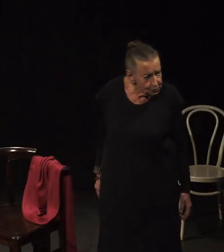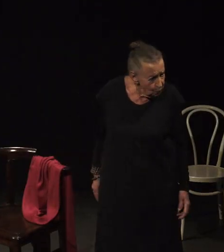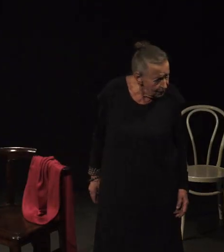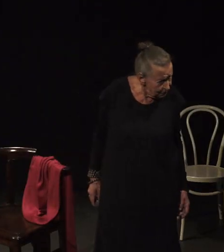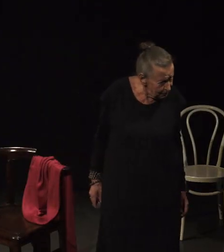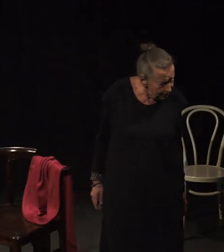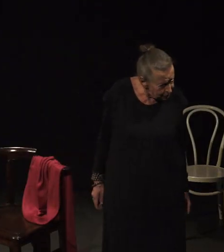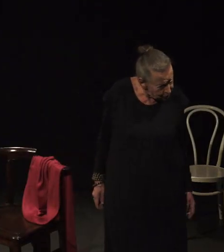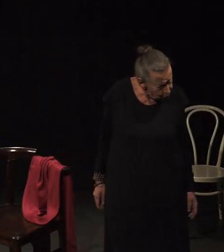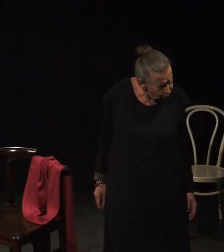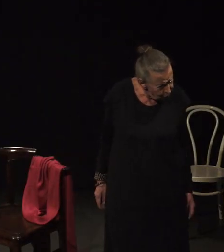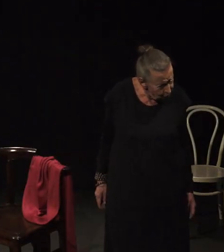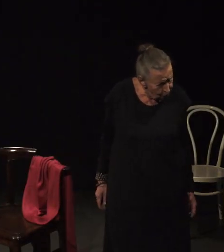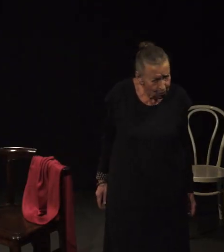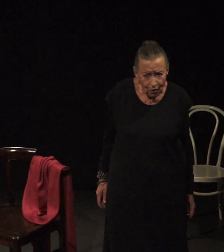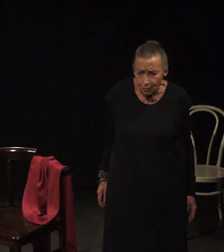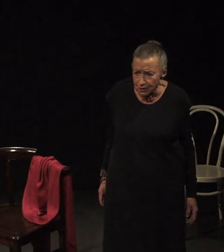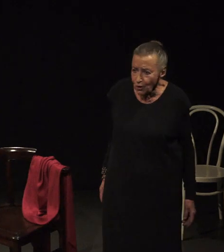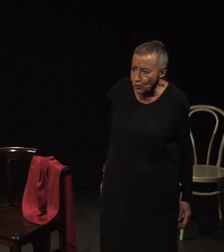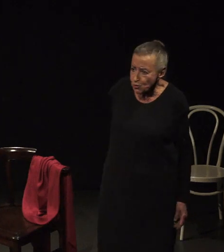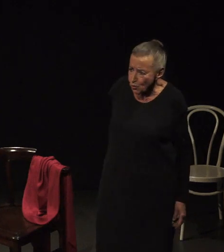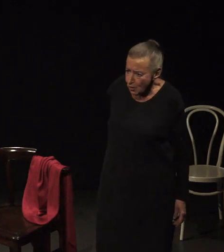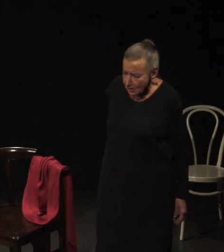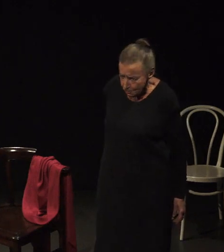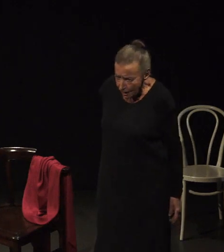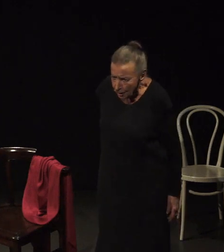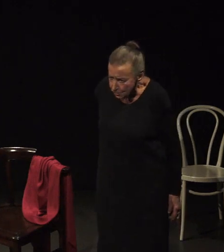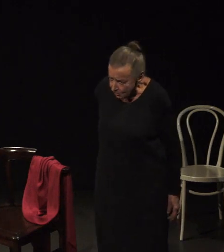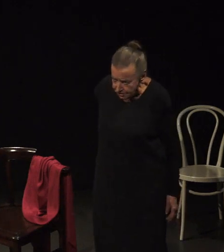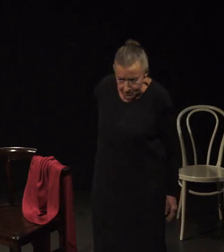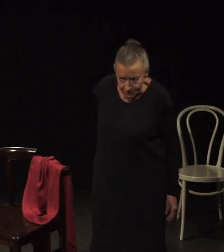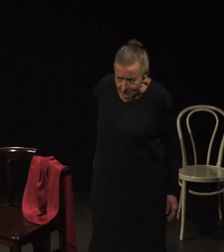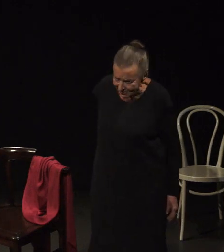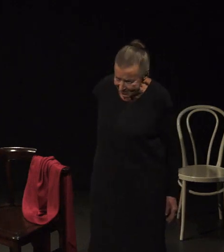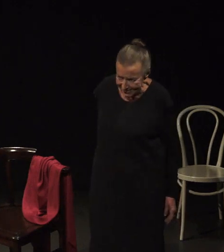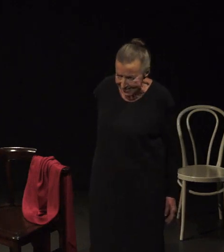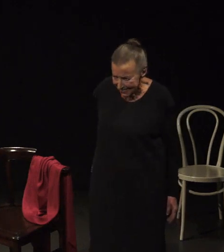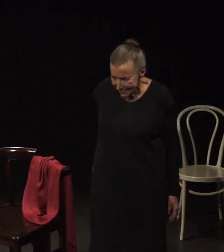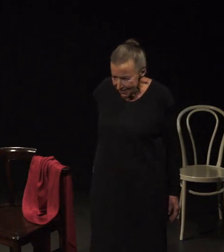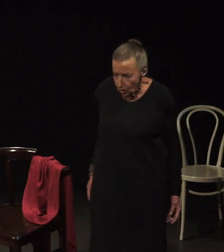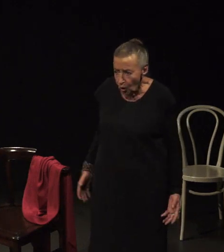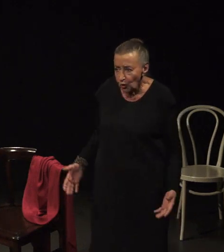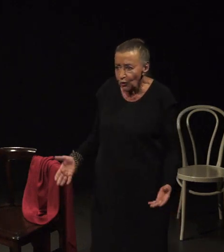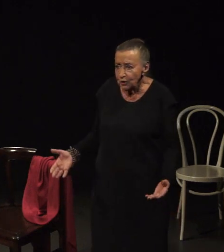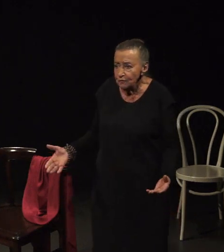How hard to tell its colour, curious taste,